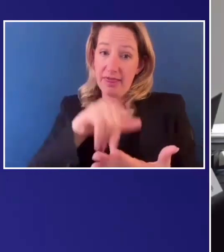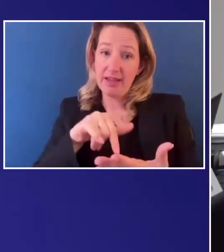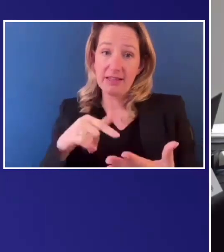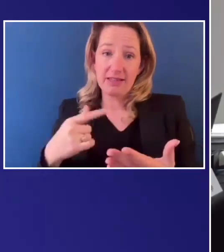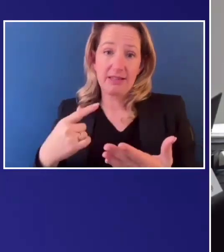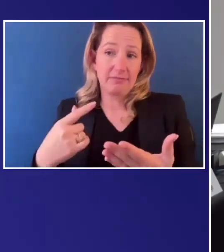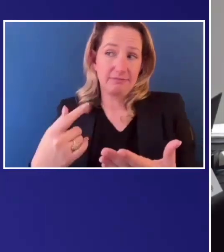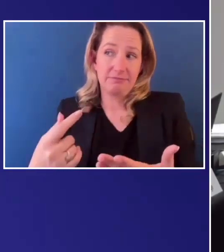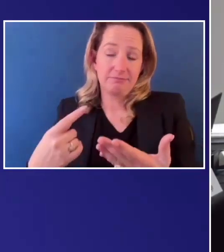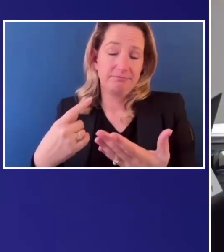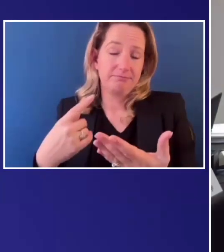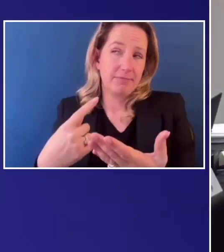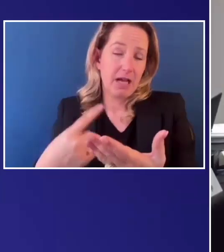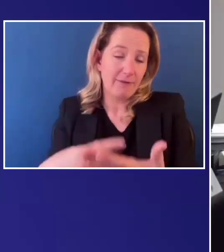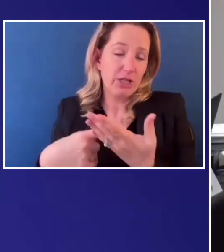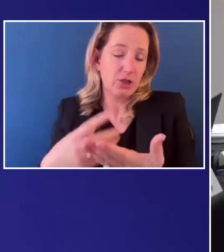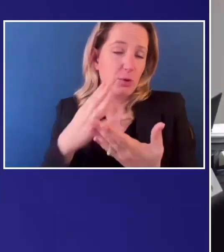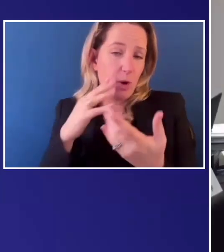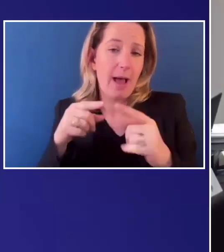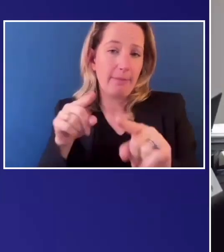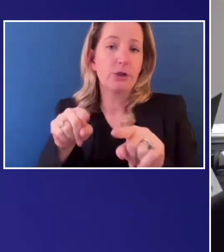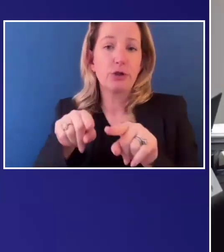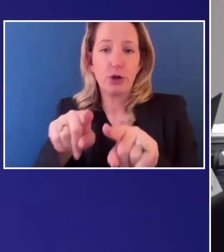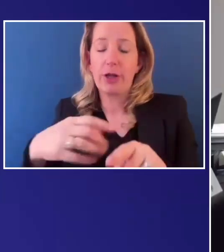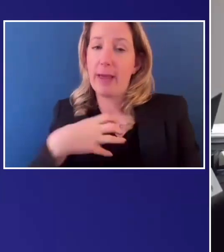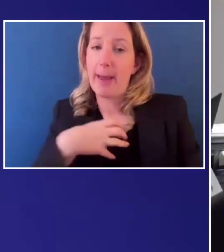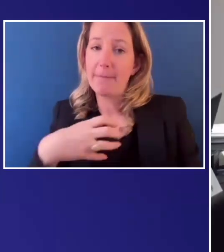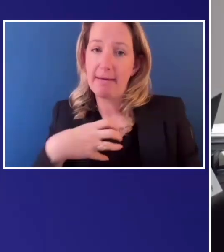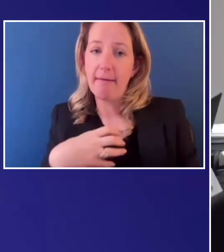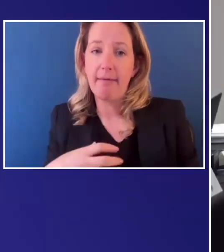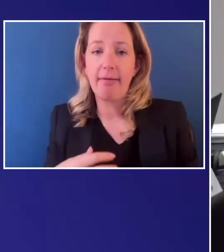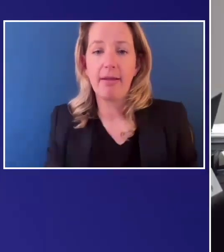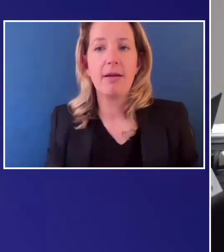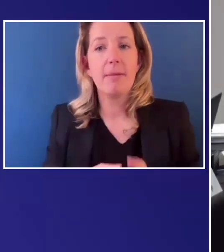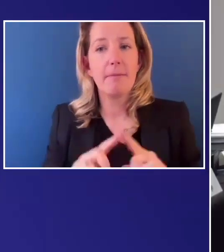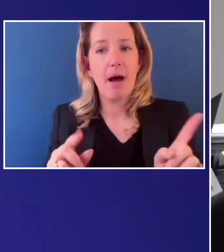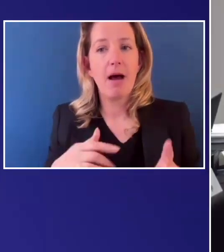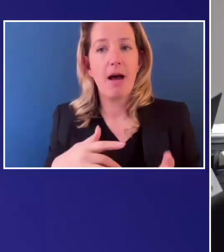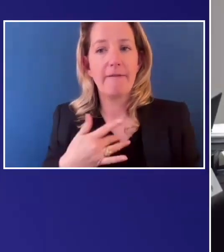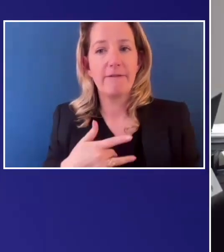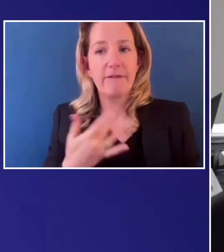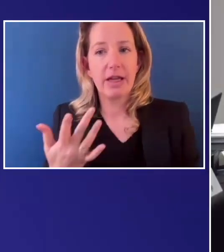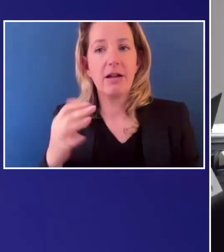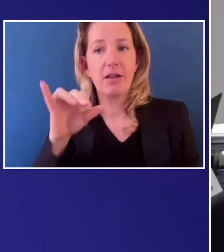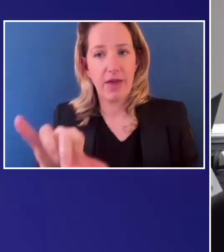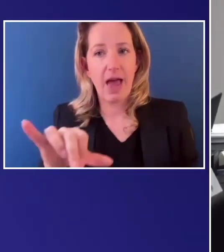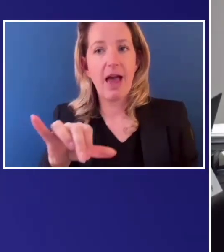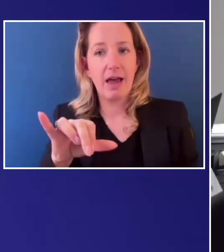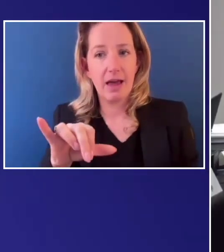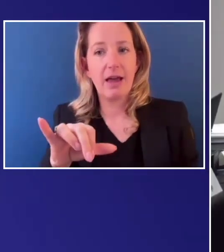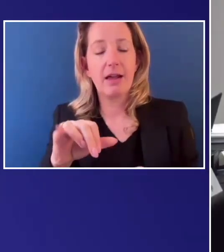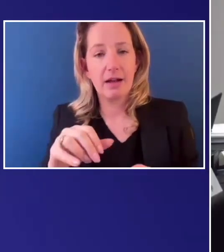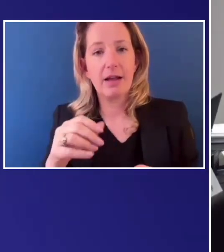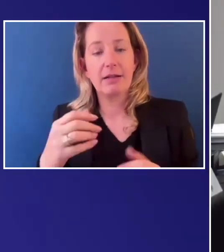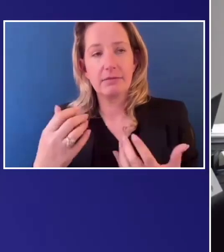But, but, you know, I do think the intent of Congress is to accurately measure